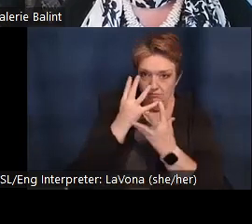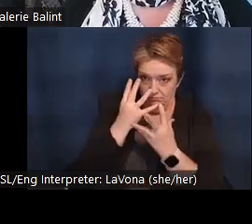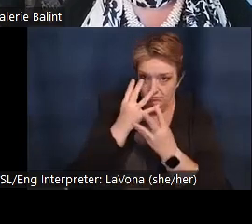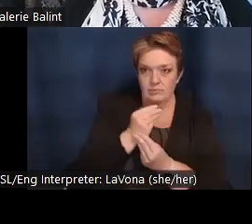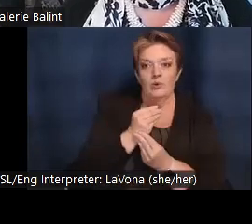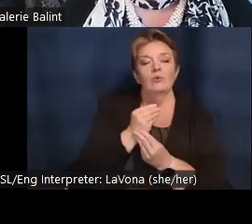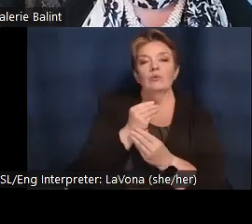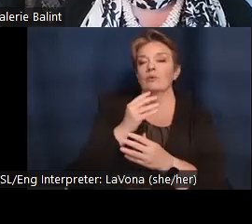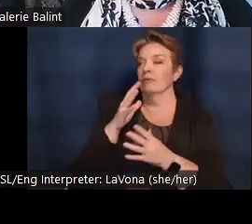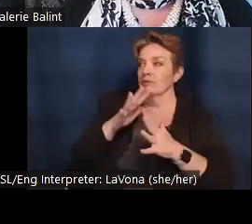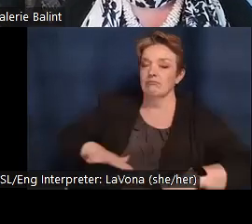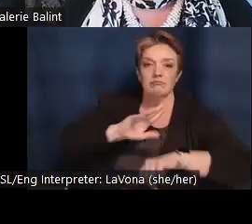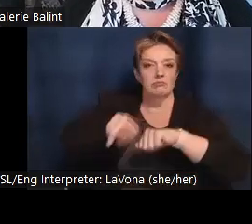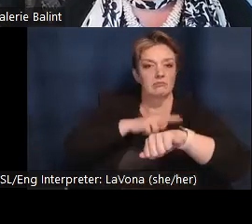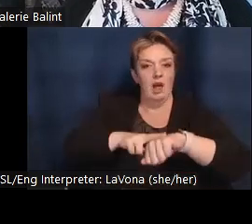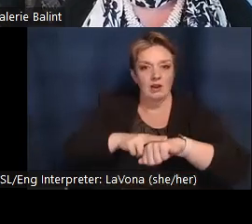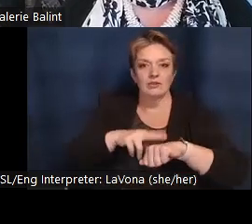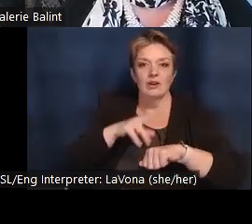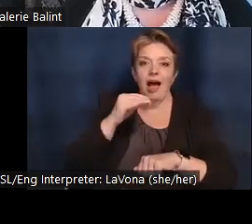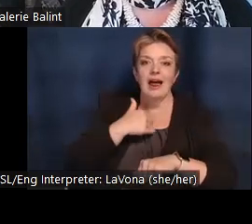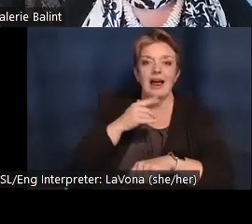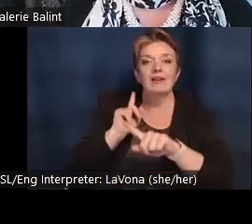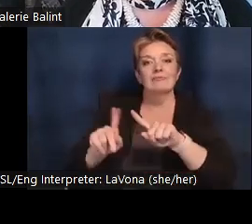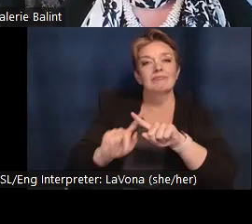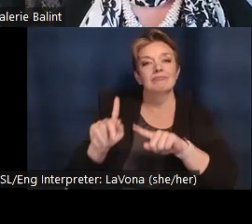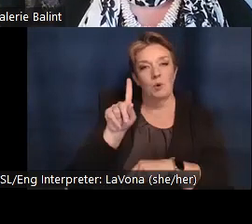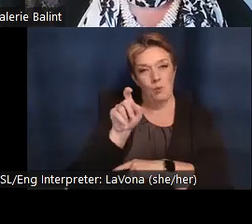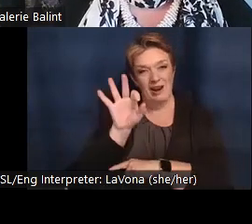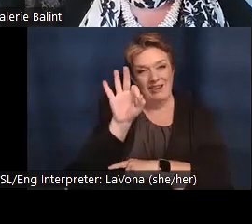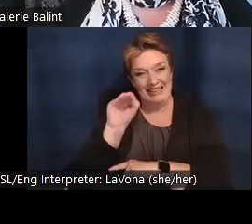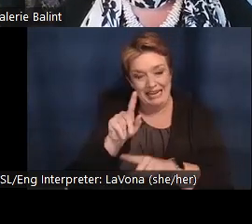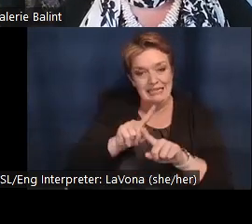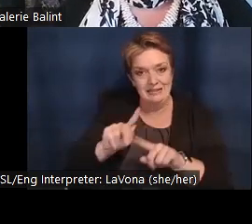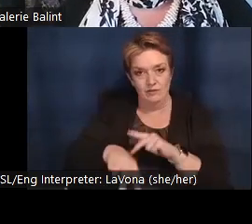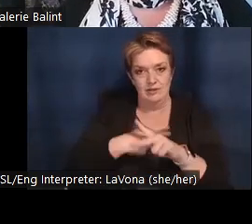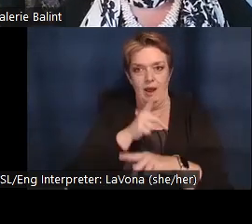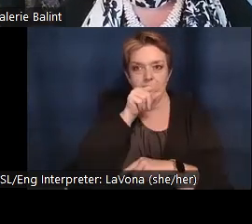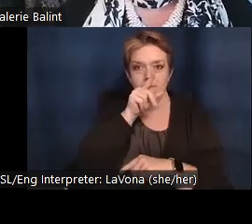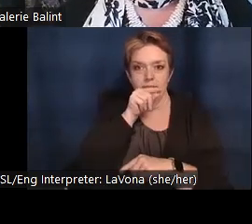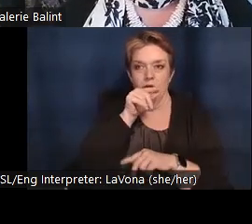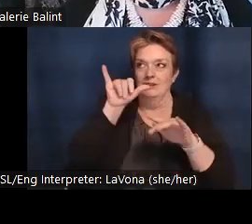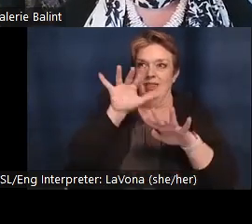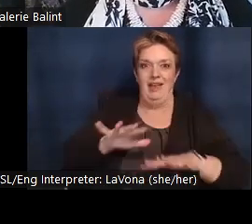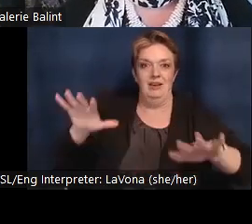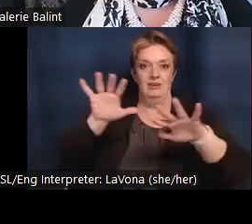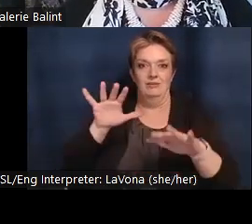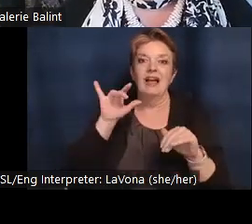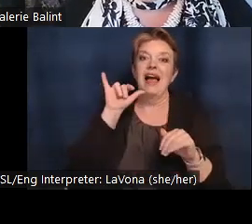Some 190 species have been recorded here. This property is currently owned by the National Audubon Society.